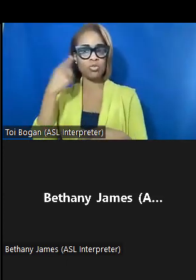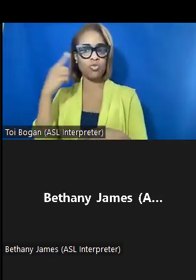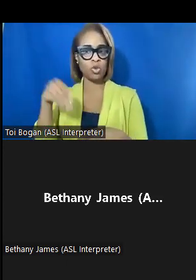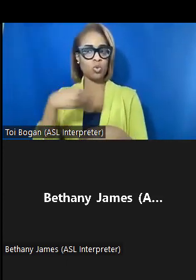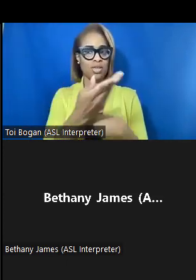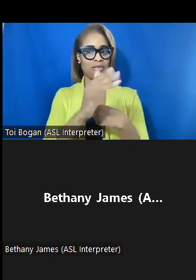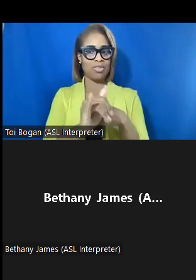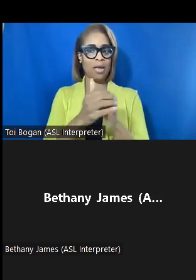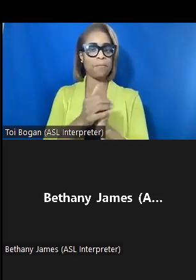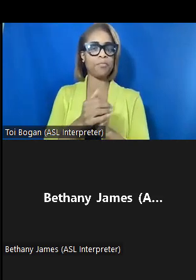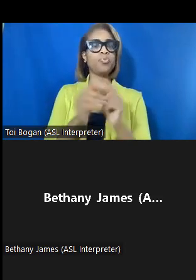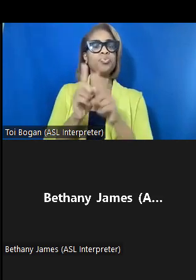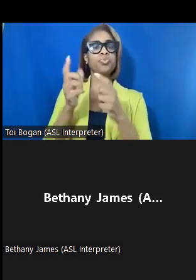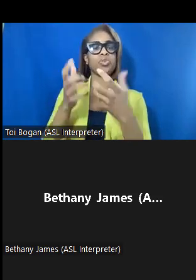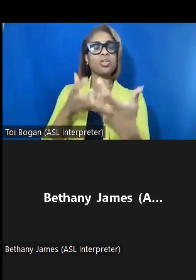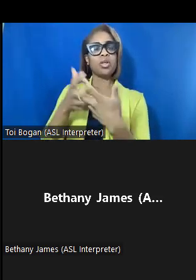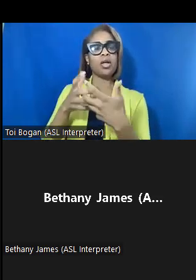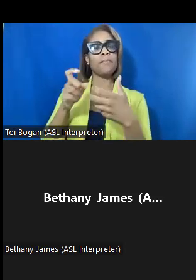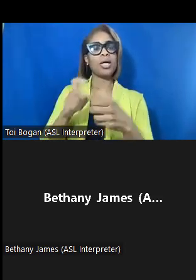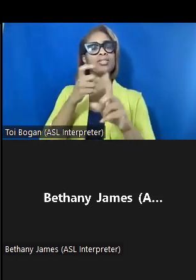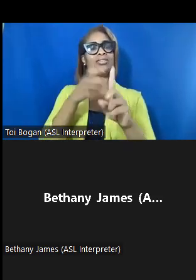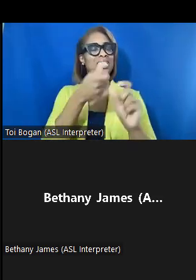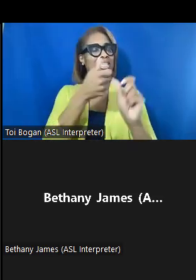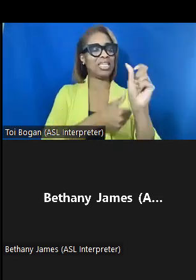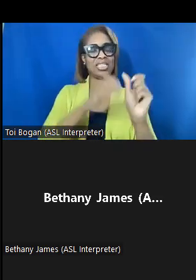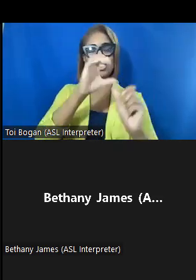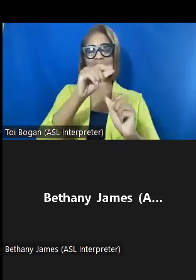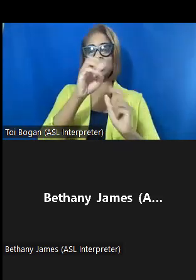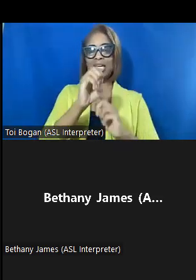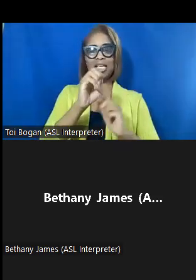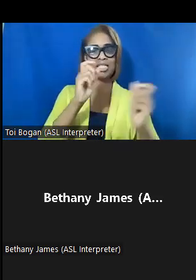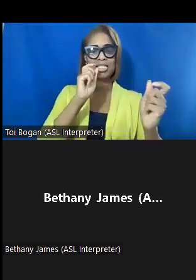And then accommodations have to be granted on a case by case basis, or tailored on a case by case basis.